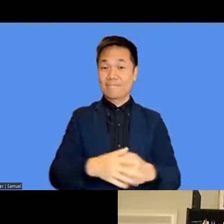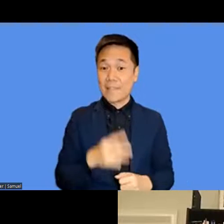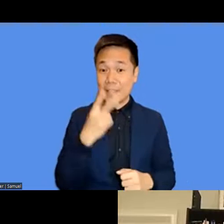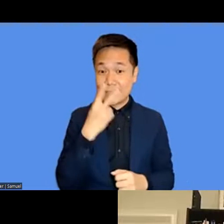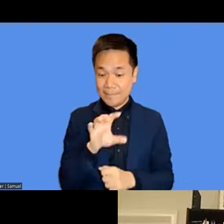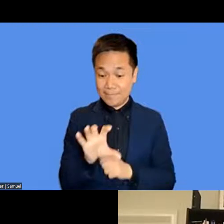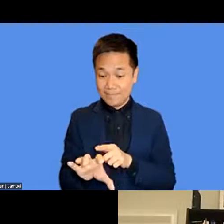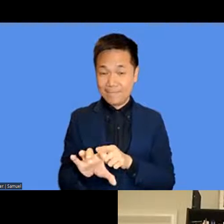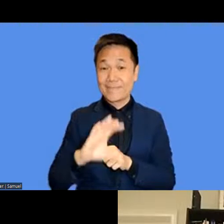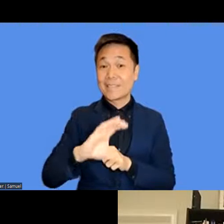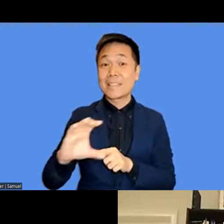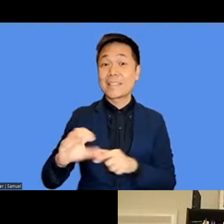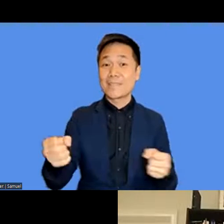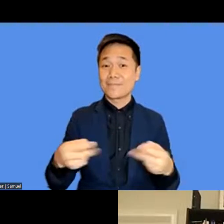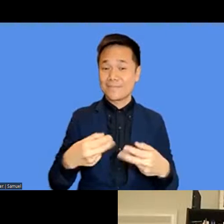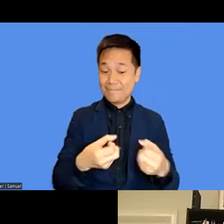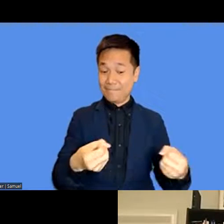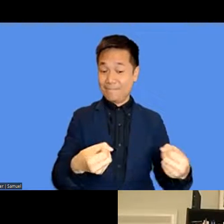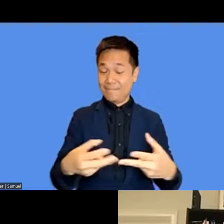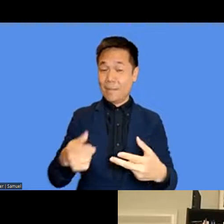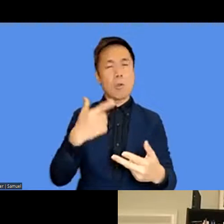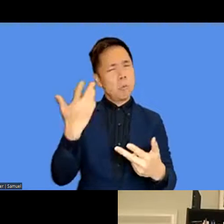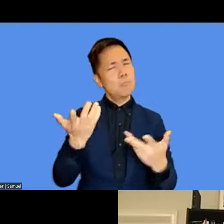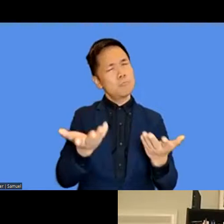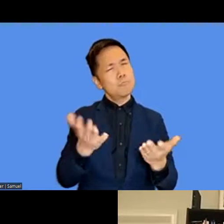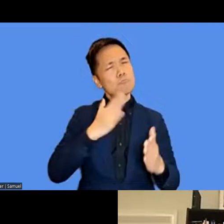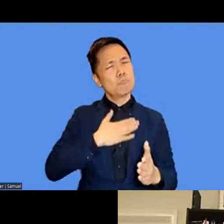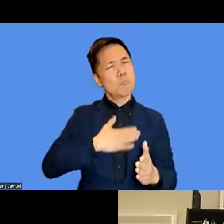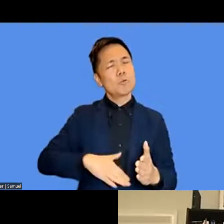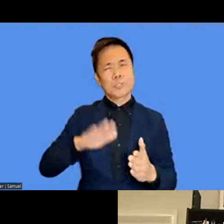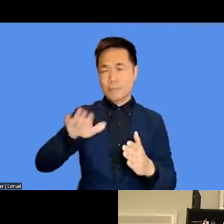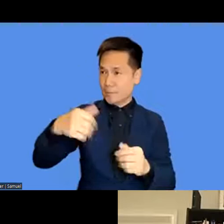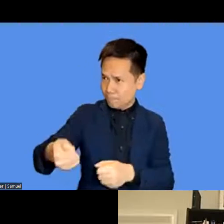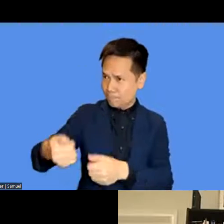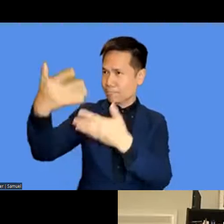And also available in a separate link that has been shared in that chat box.